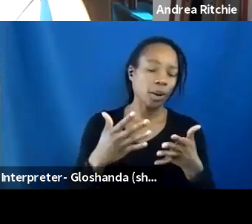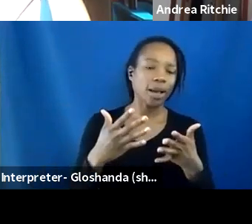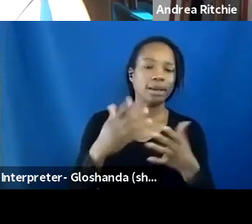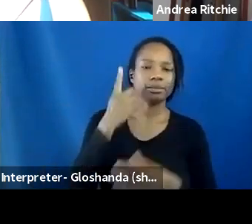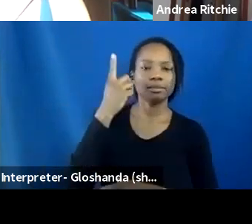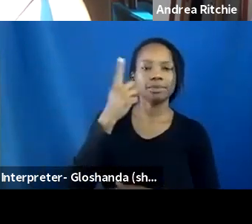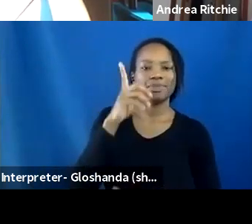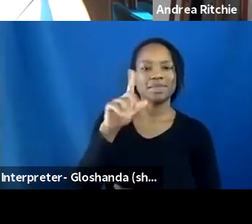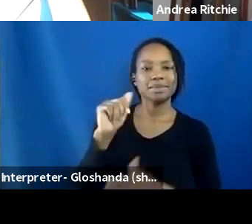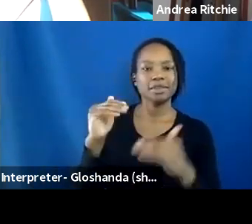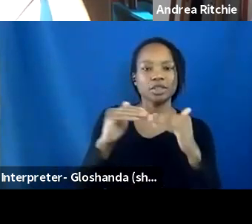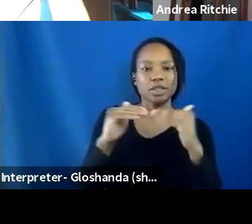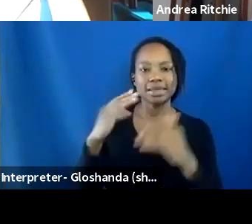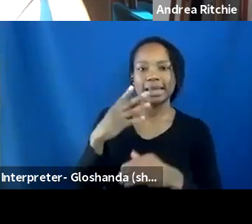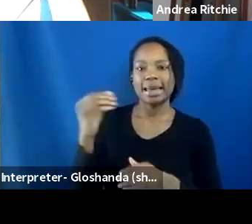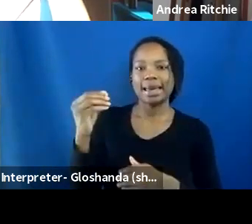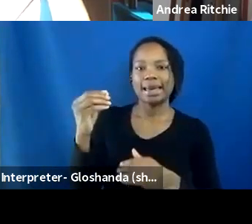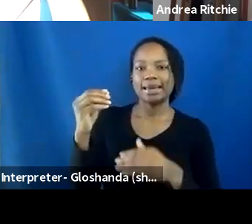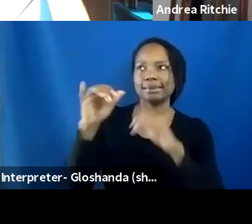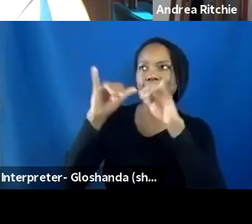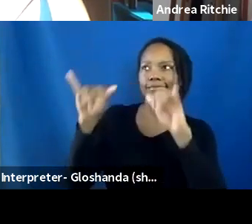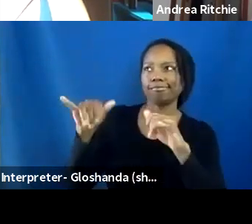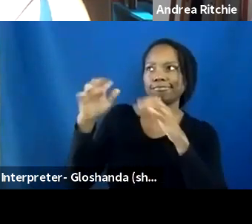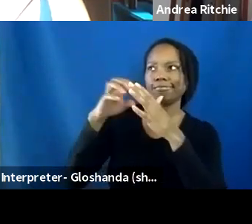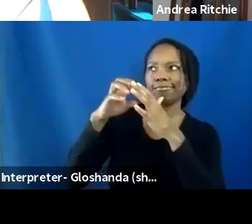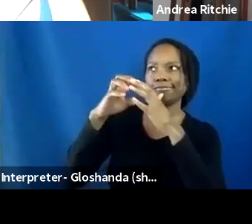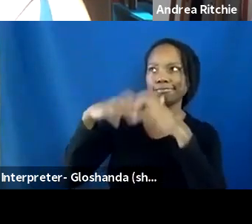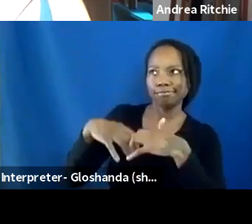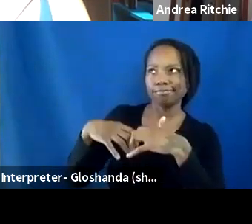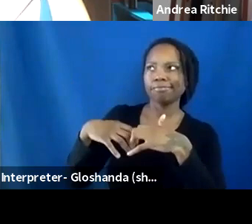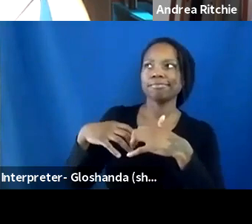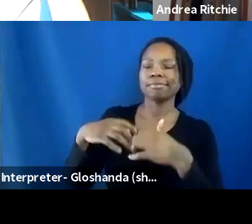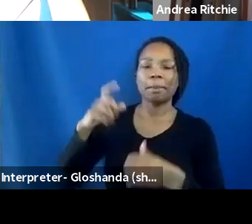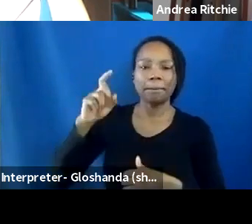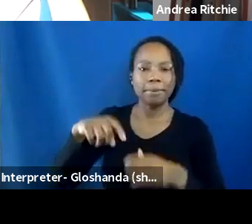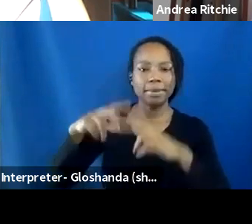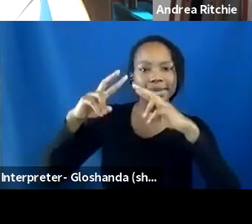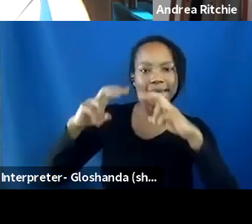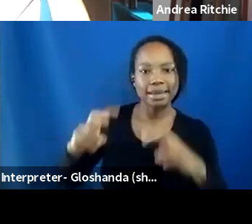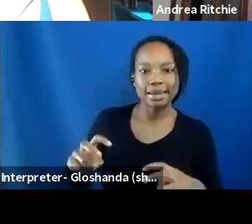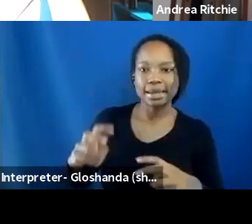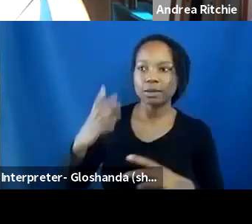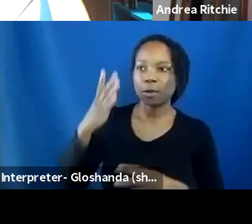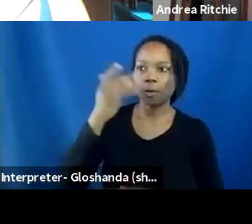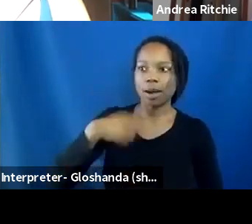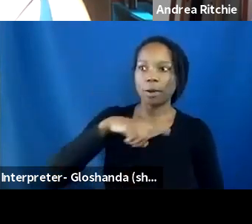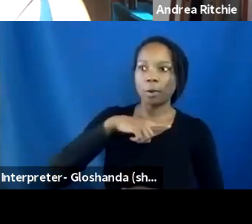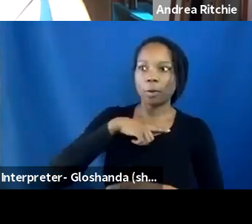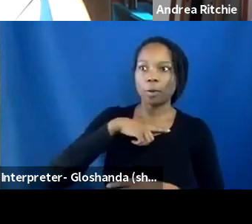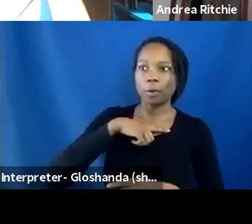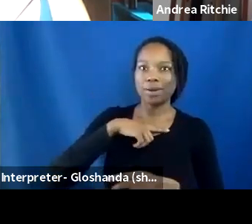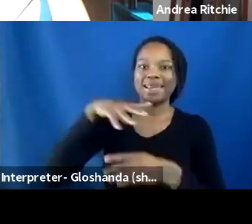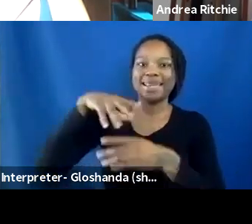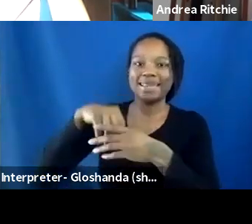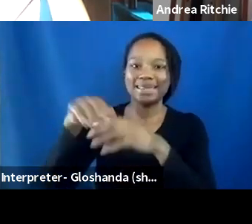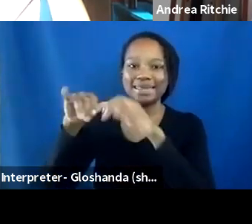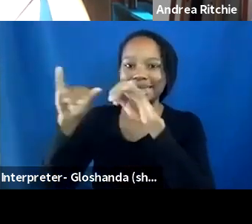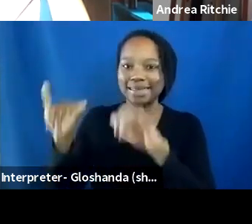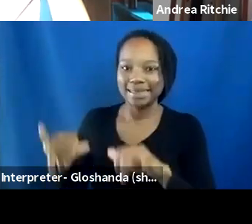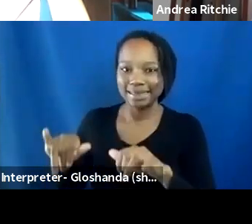that we also look at why so many of us end up in these systems in the first place is because we cannot ask for,